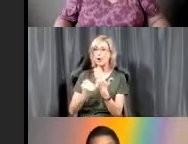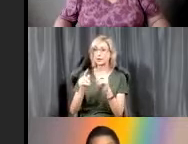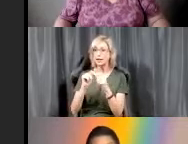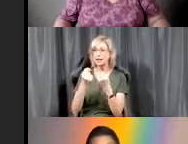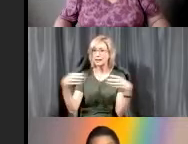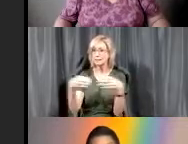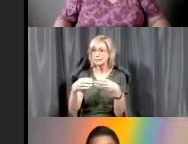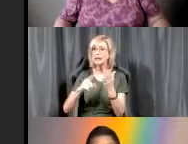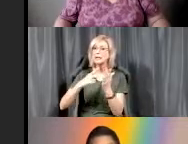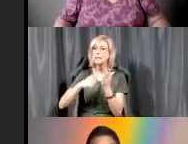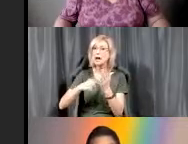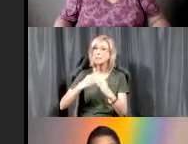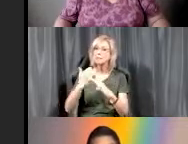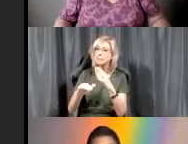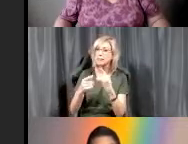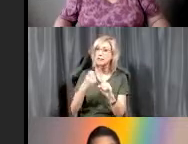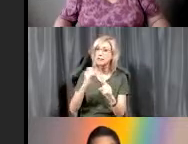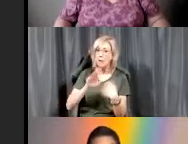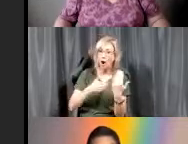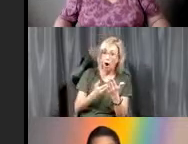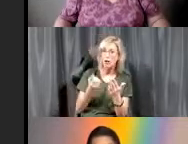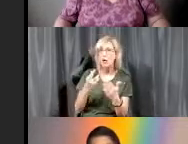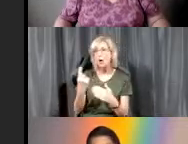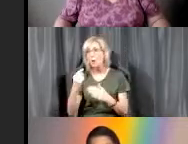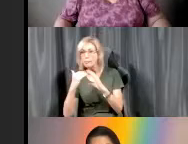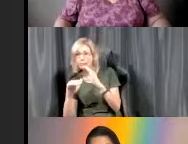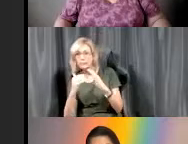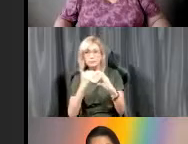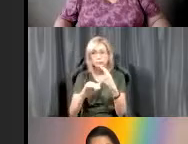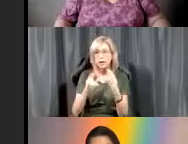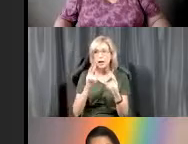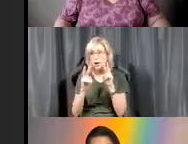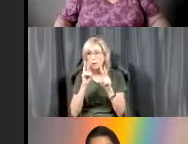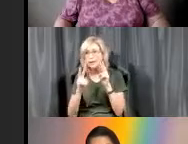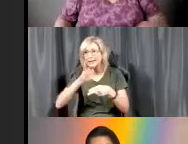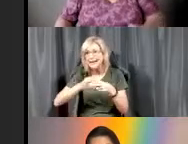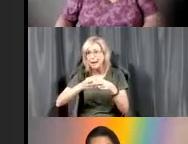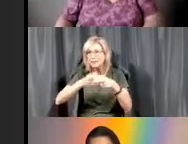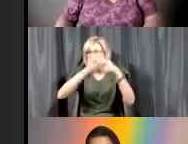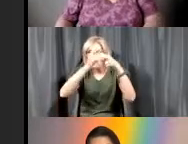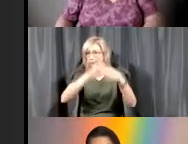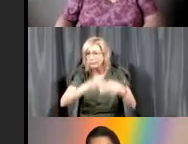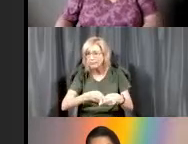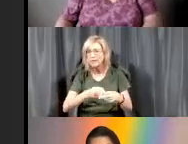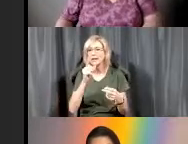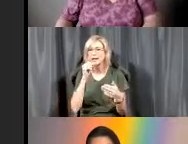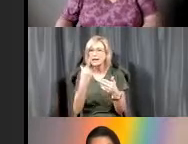emails from all of us. From one us. You'll see all of our names in the newsletters. And we all over the course of this